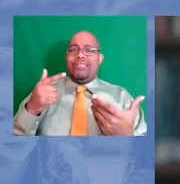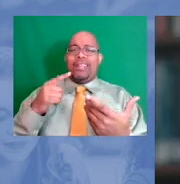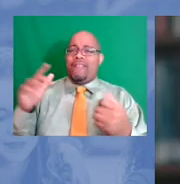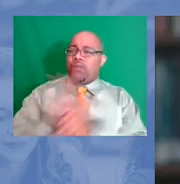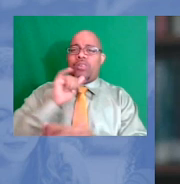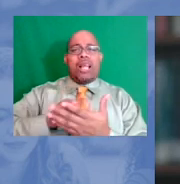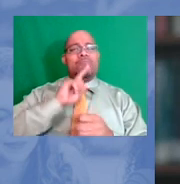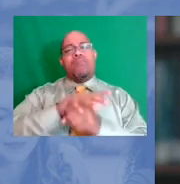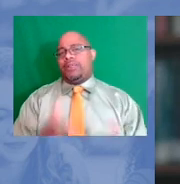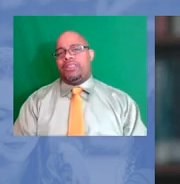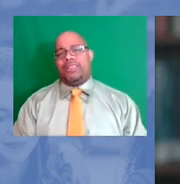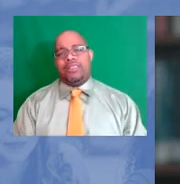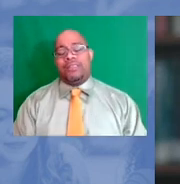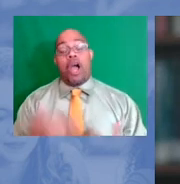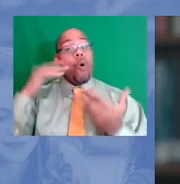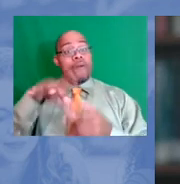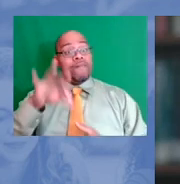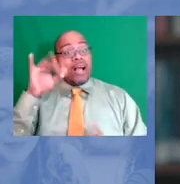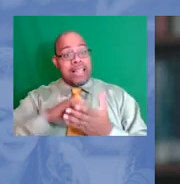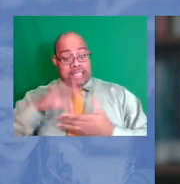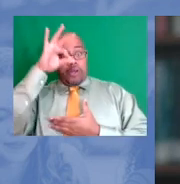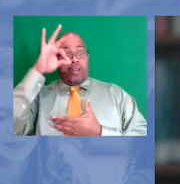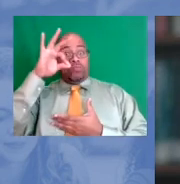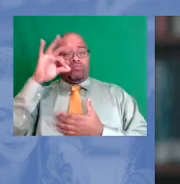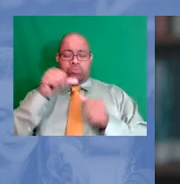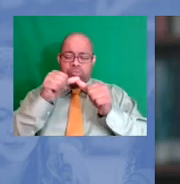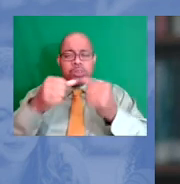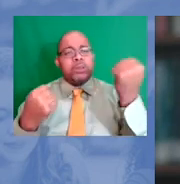I HOPE YOU FIND THAT SPIRIT IN UNWAVERING SUPPORT IN THE DEPARTMENT OF EDUCATION'S EQUITY